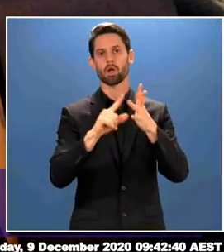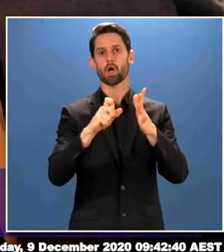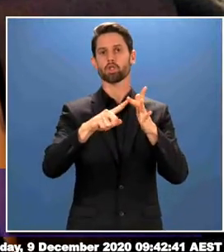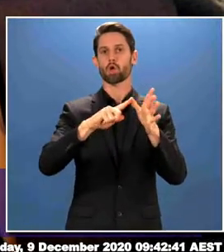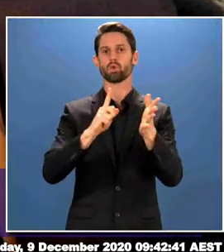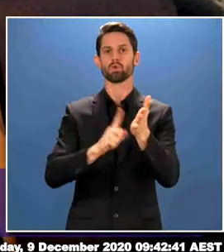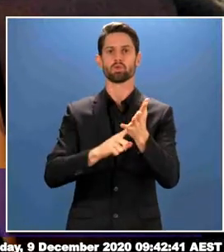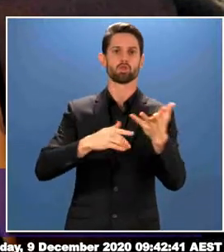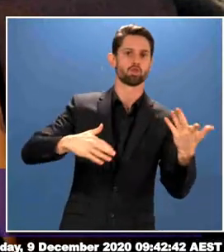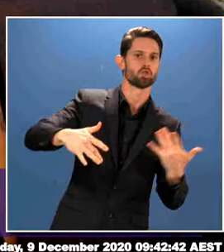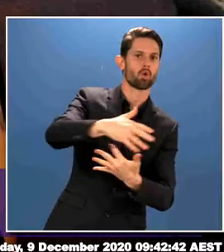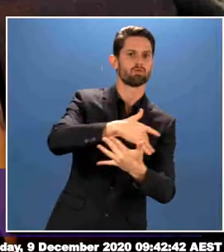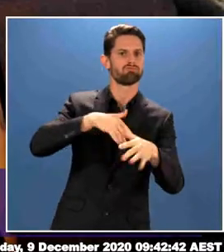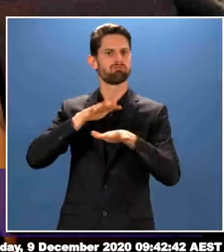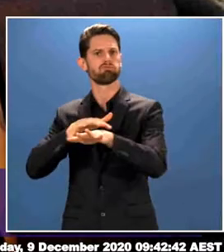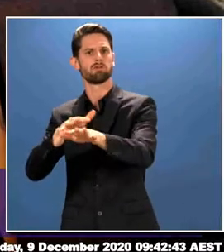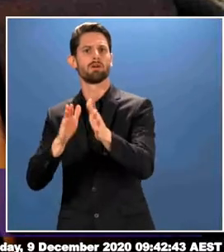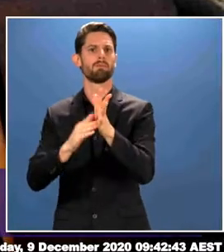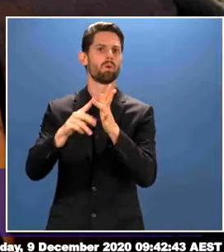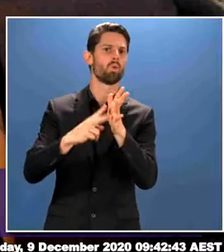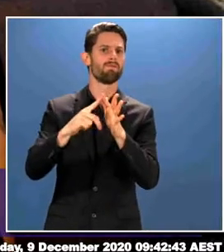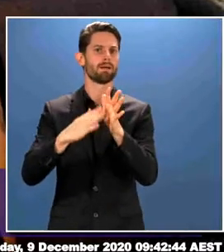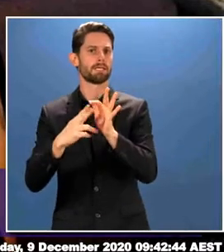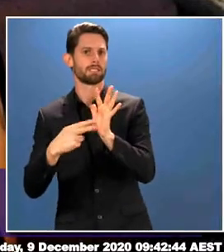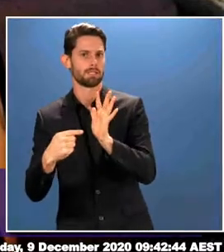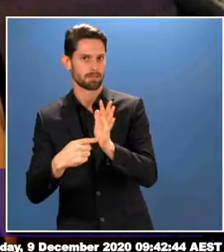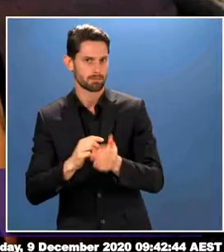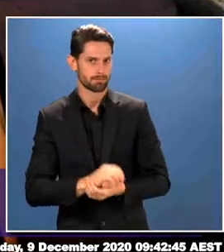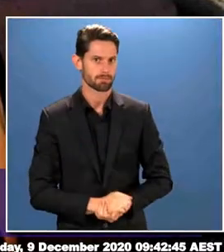And what we are going to do now, Jess, is in fact work through all of